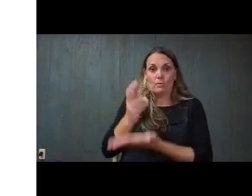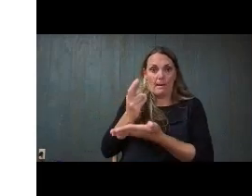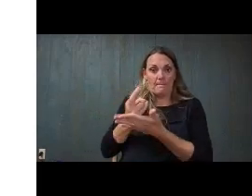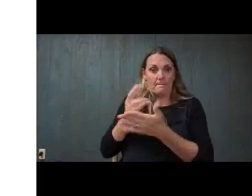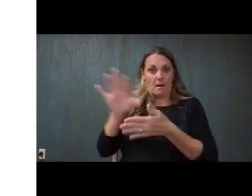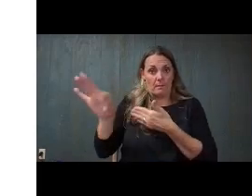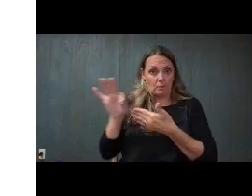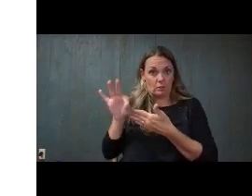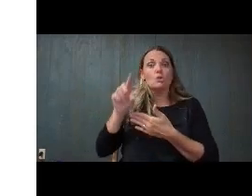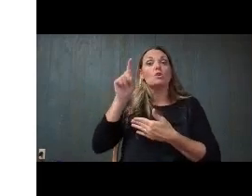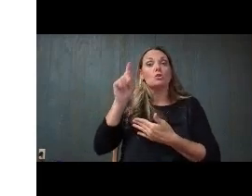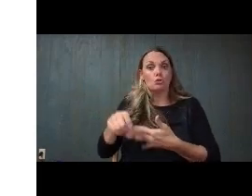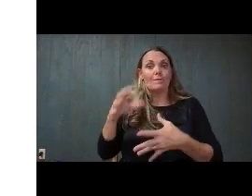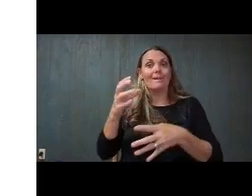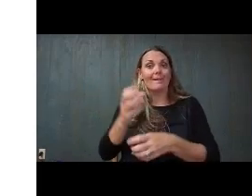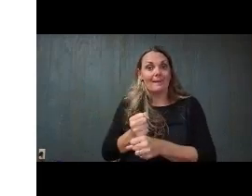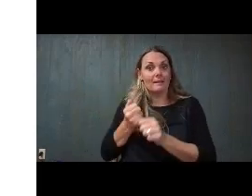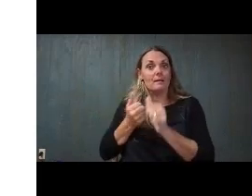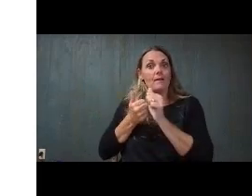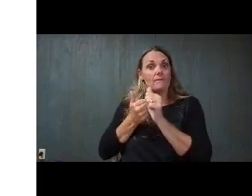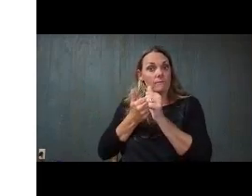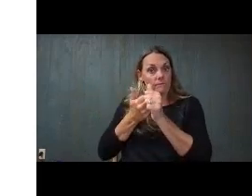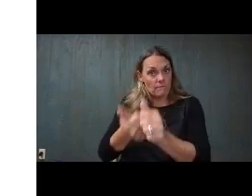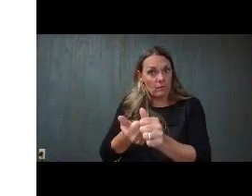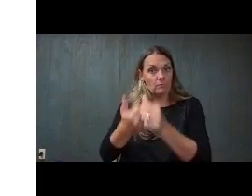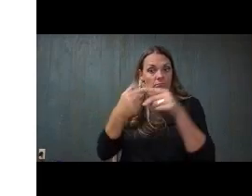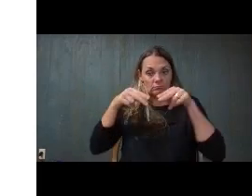should receive those follow along services through a CP